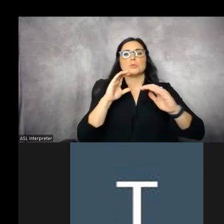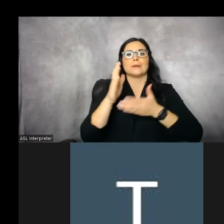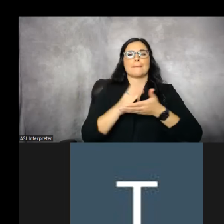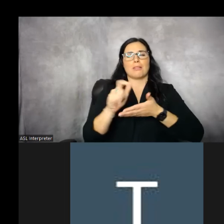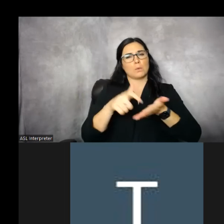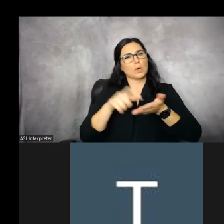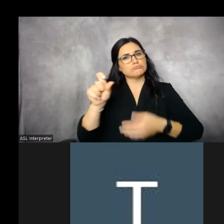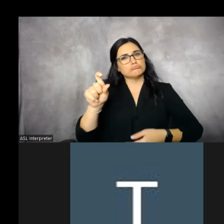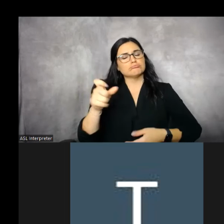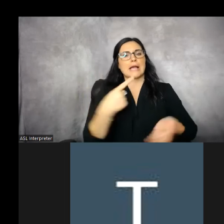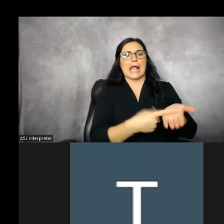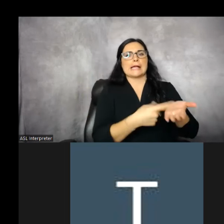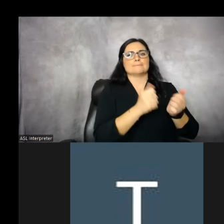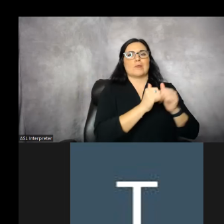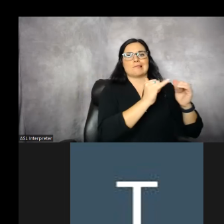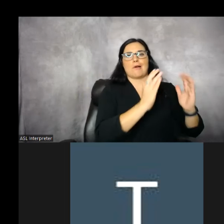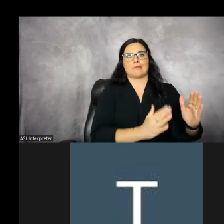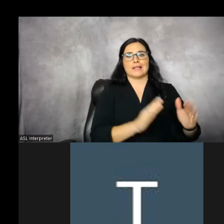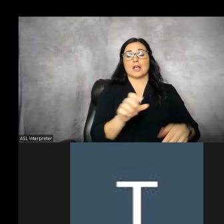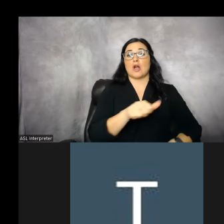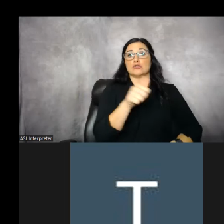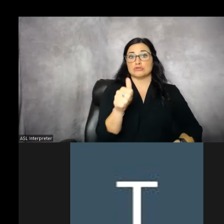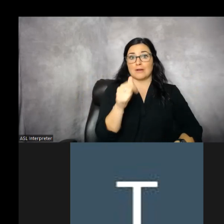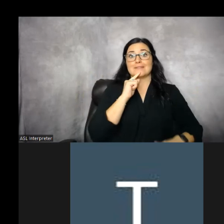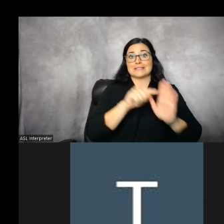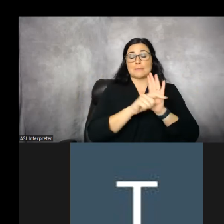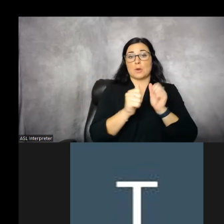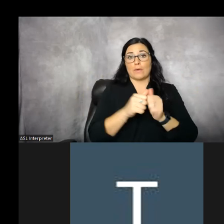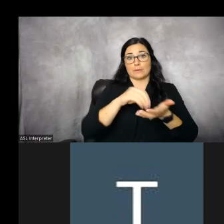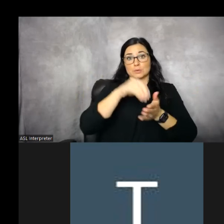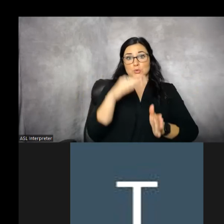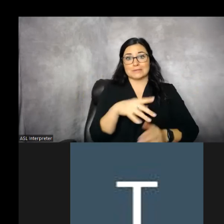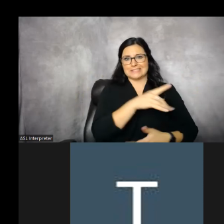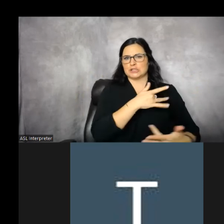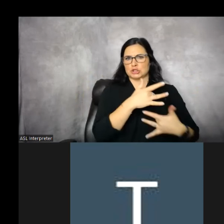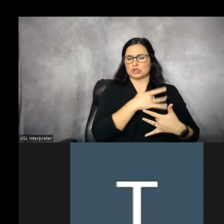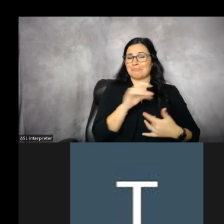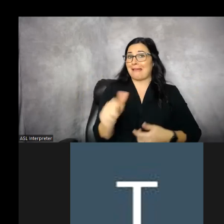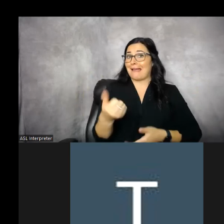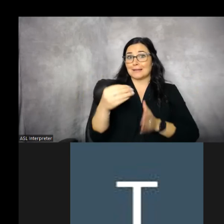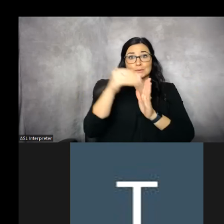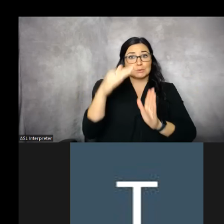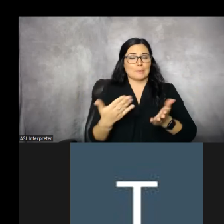I had a debate with a colleague regarding an alternative assignment for students where he was concerned that just any student might use the alternate